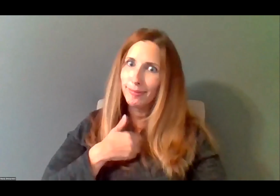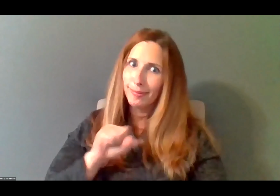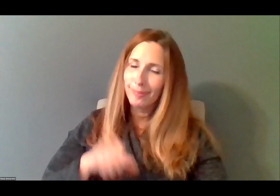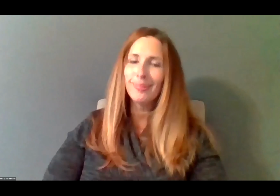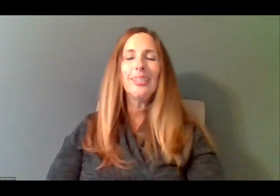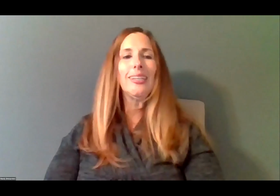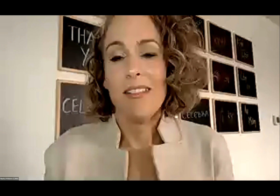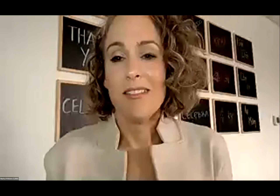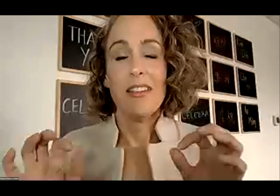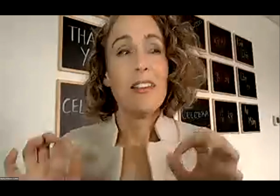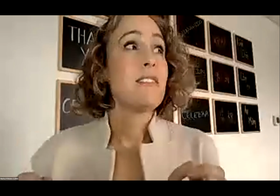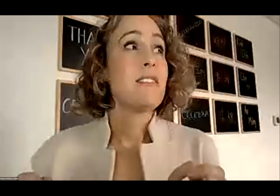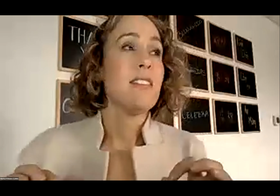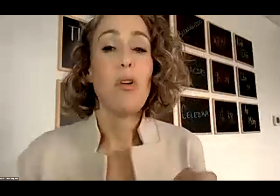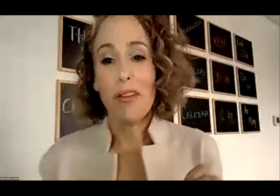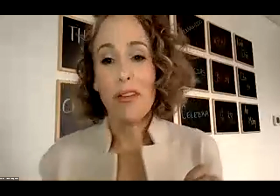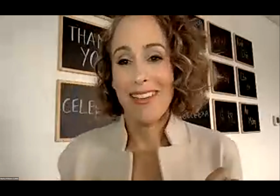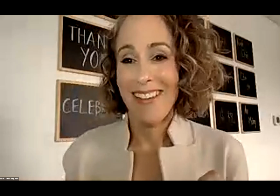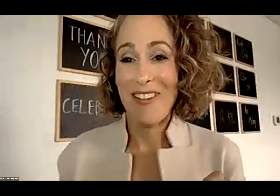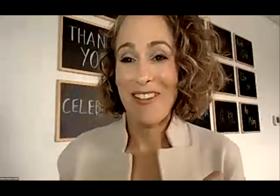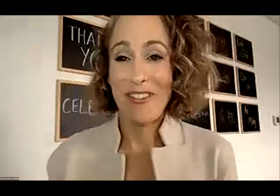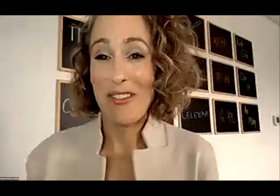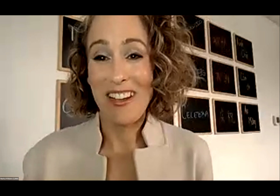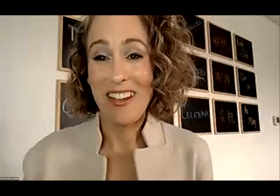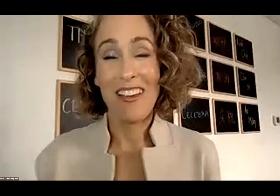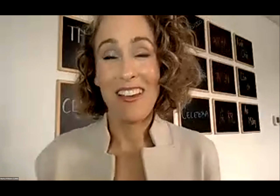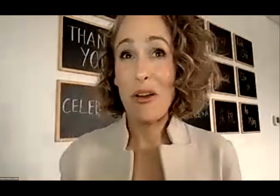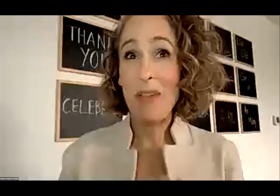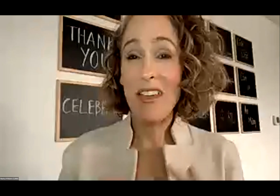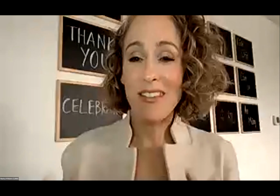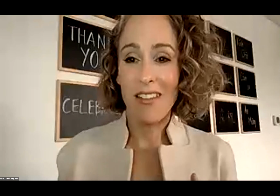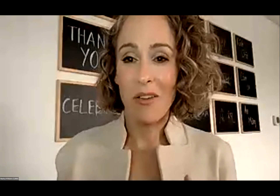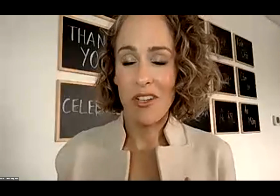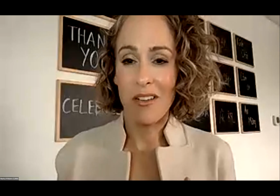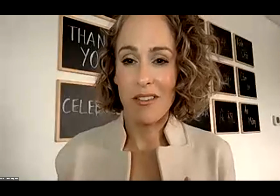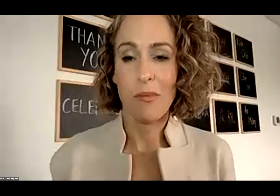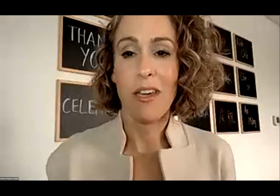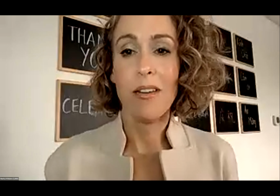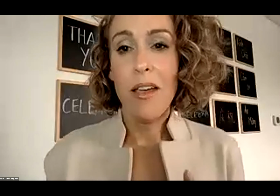That is the nuts and bolts language, a very basic language access plan,